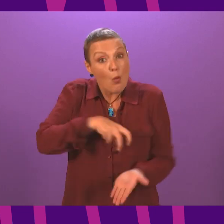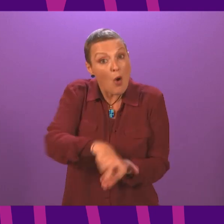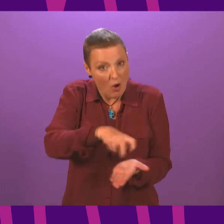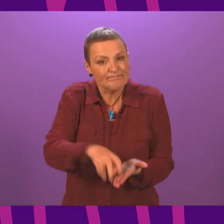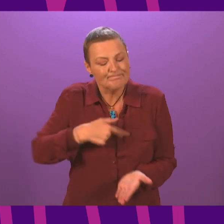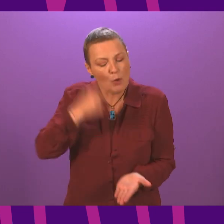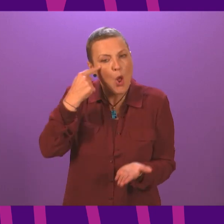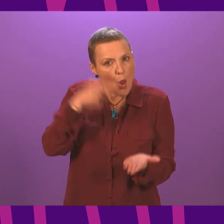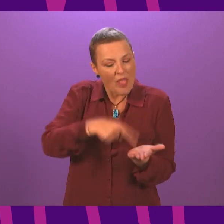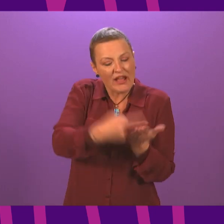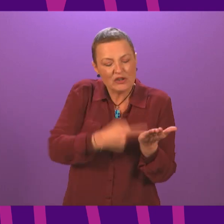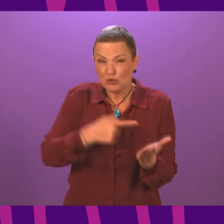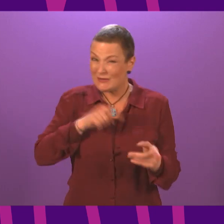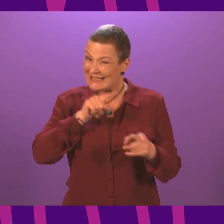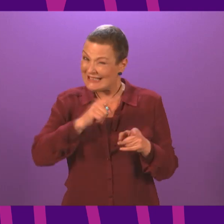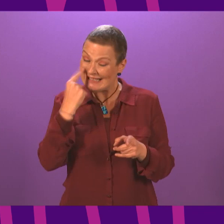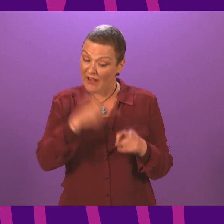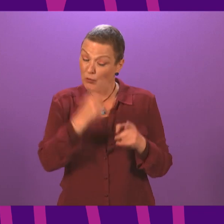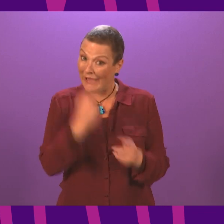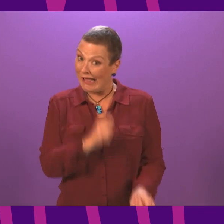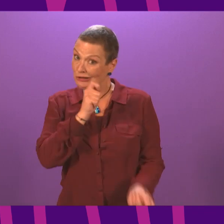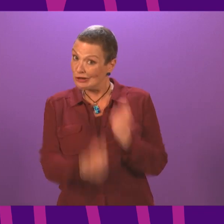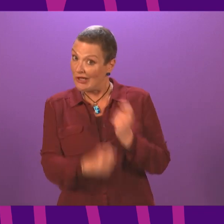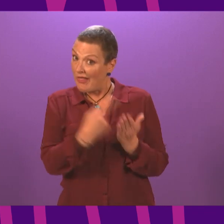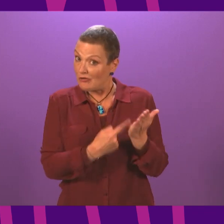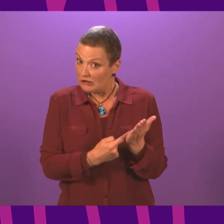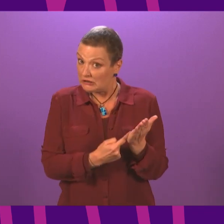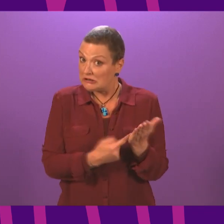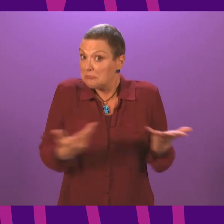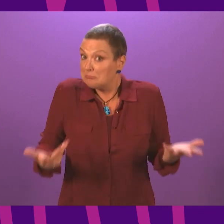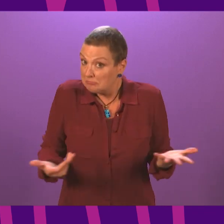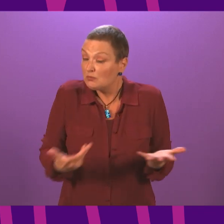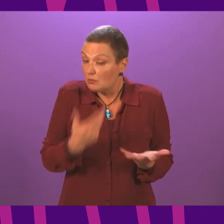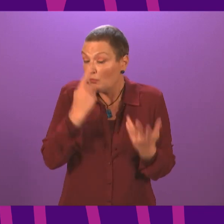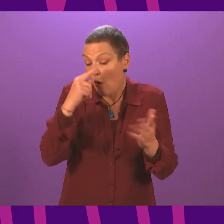any changes can be made within the safe and secure transition that is our main priority.